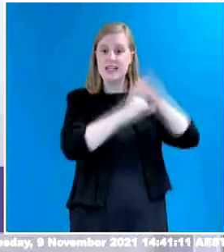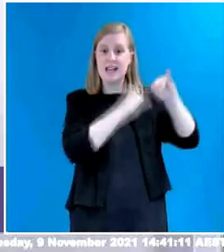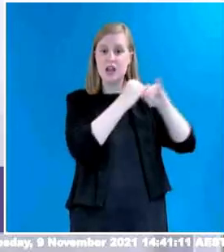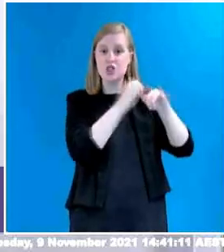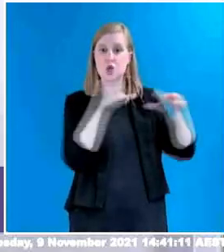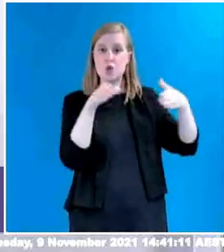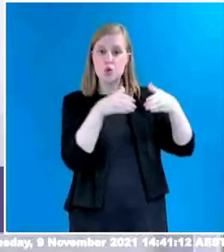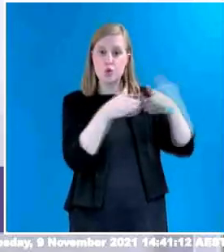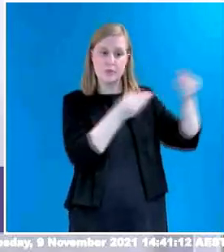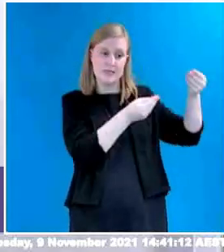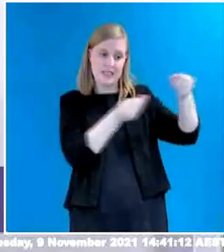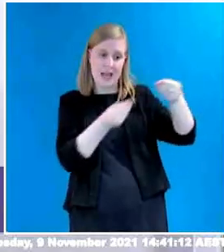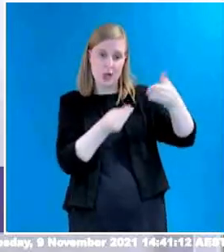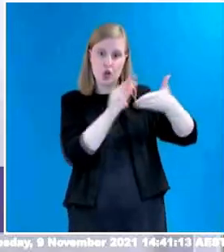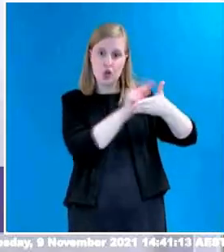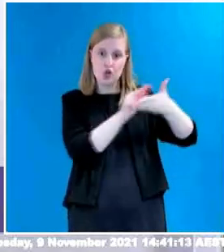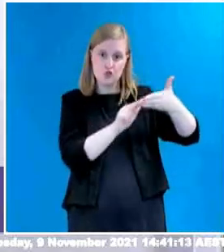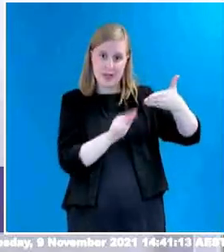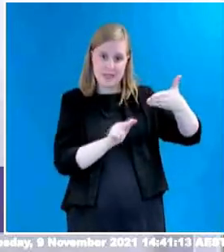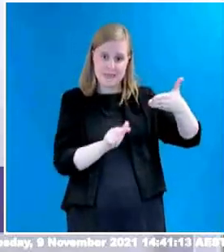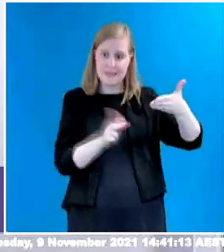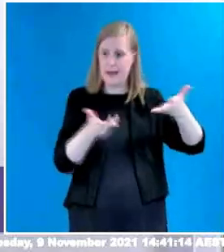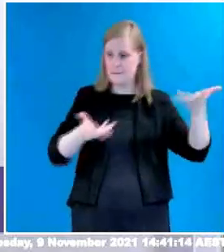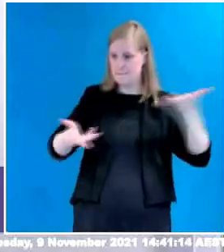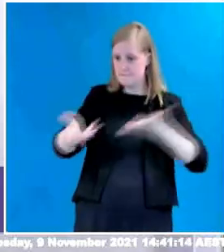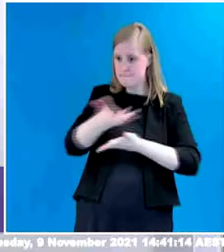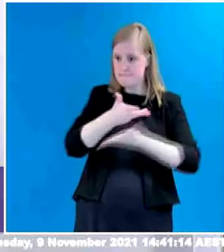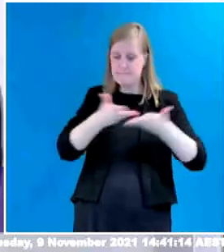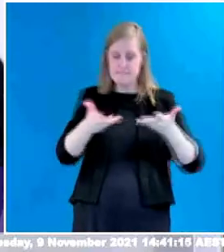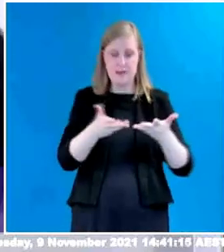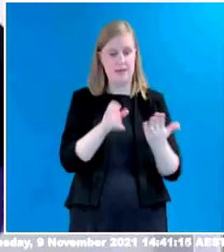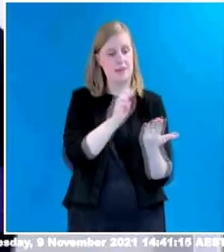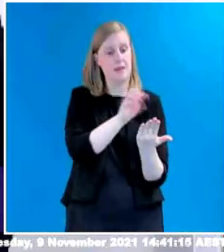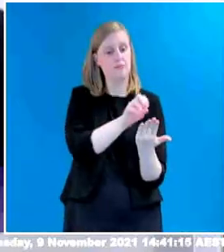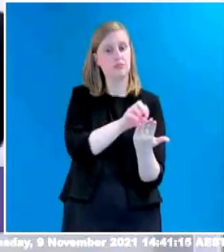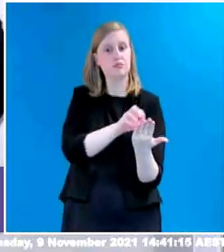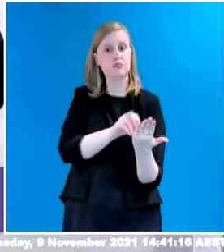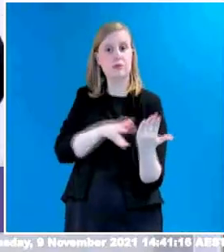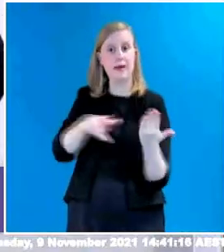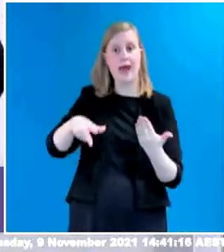Australia understand the nature and the content of the right?